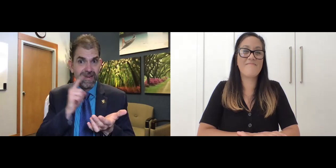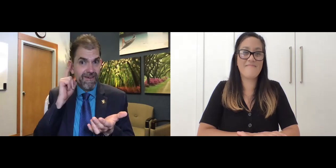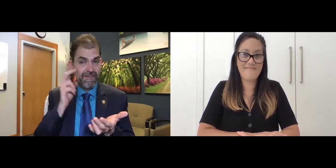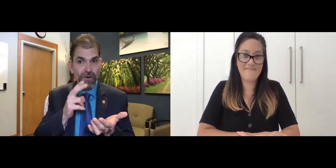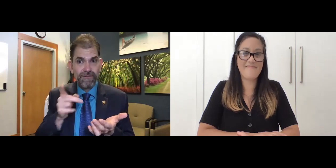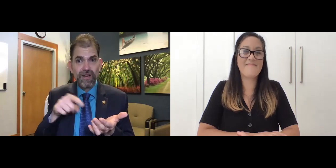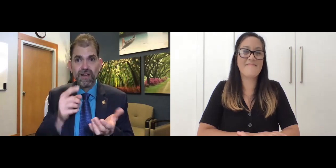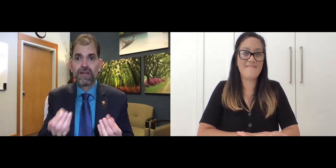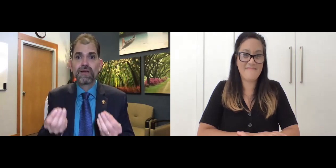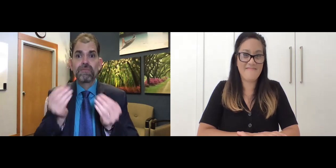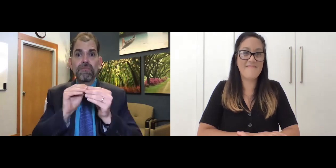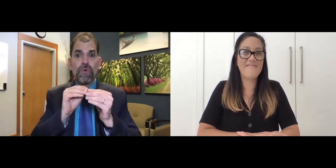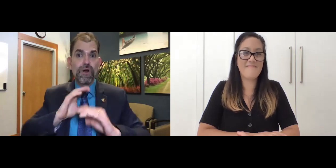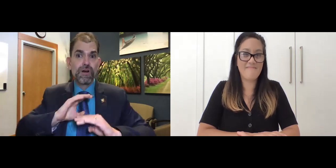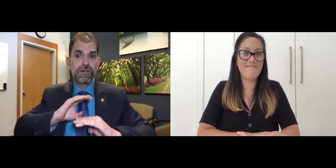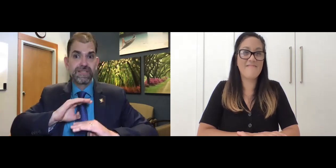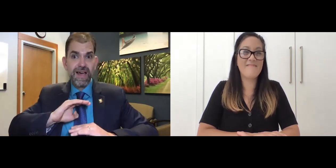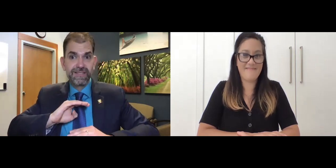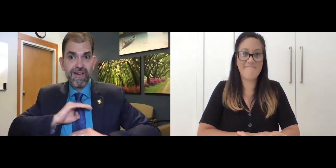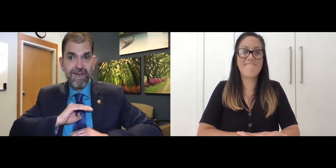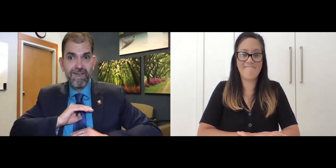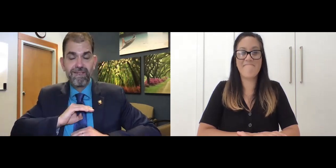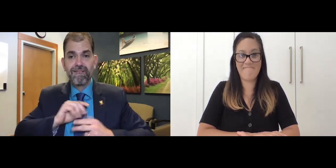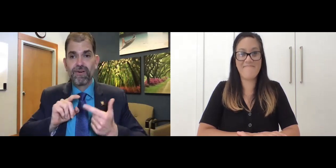there's plenty of evidence that deaf and hard of hearing people are